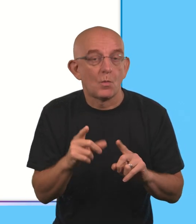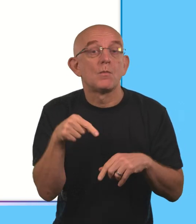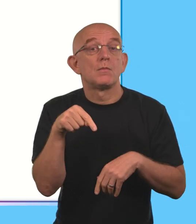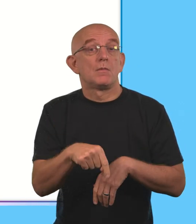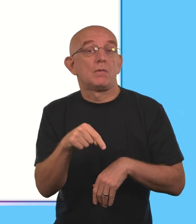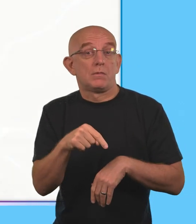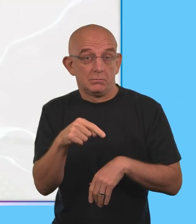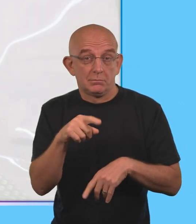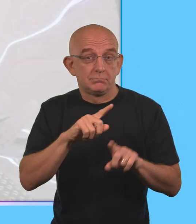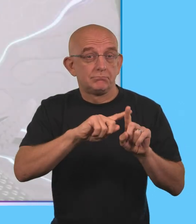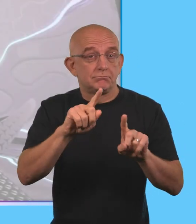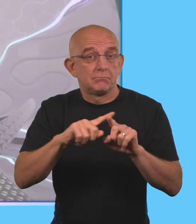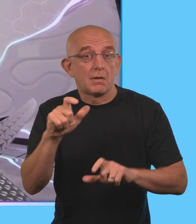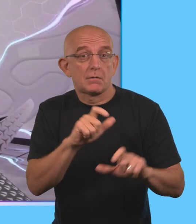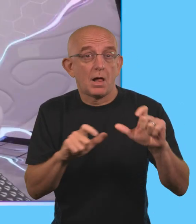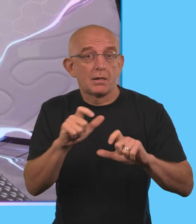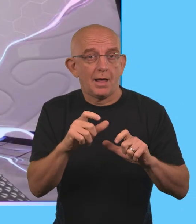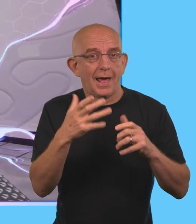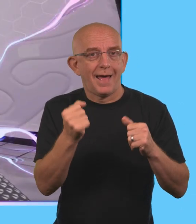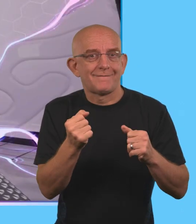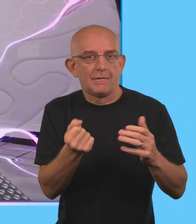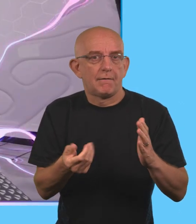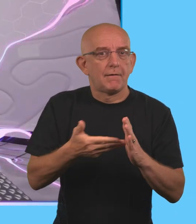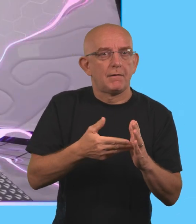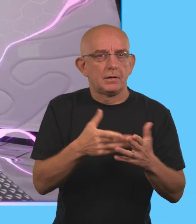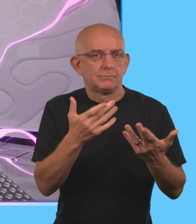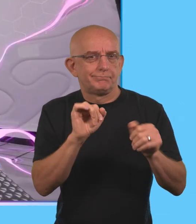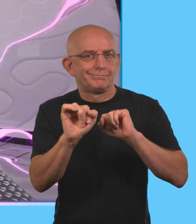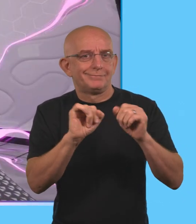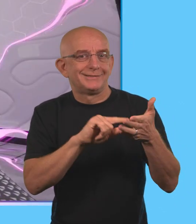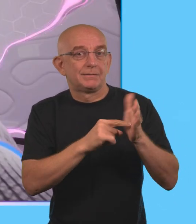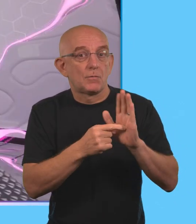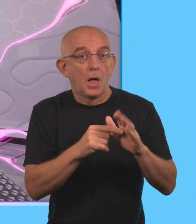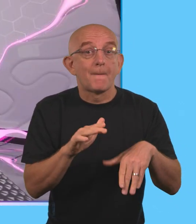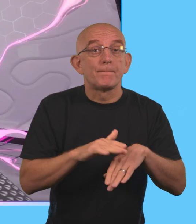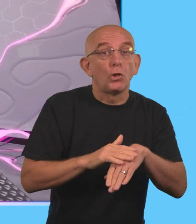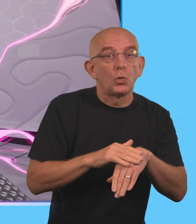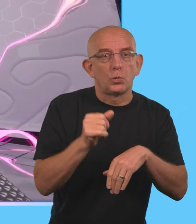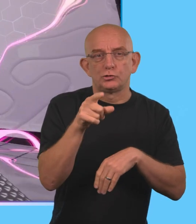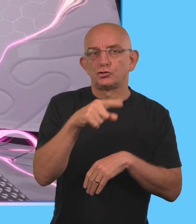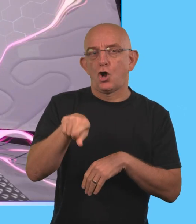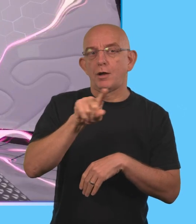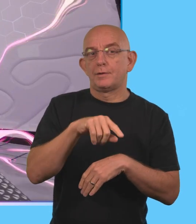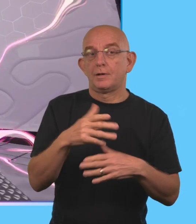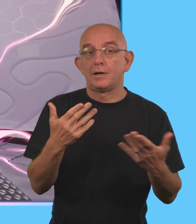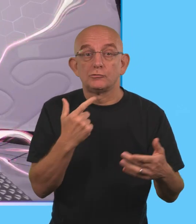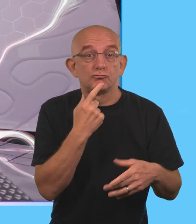In colorblind mode colors are represented by unique symbols. Blue is marked with a circle.